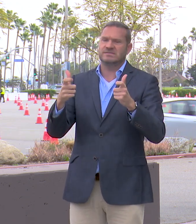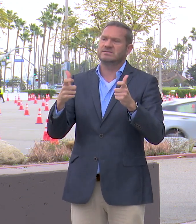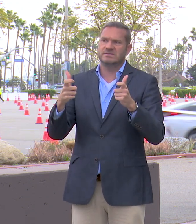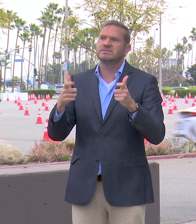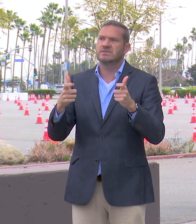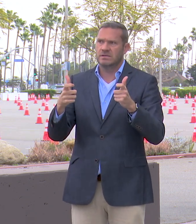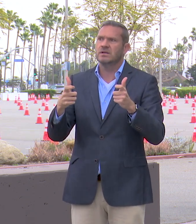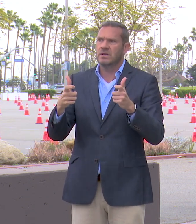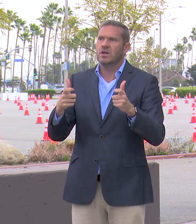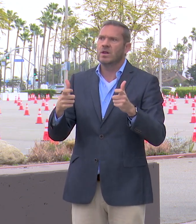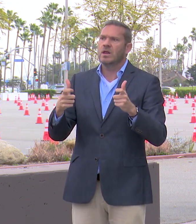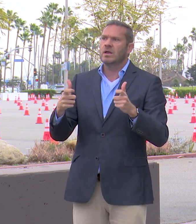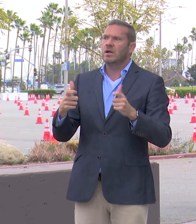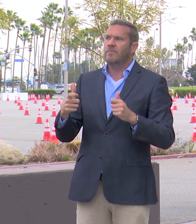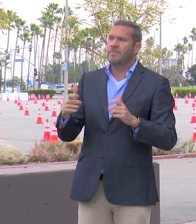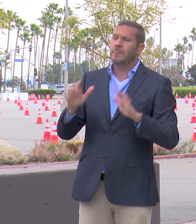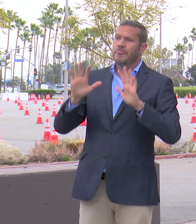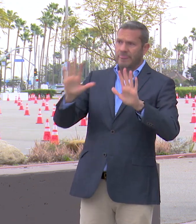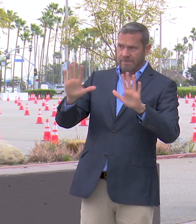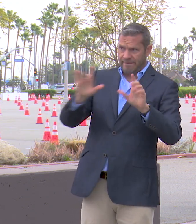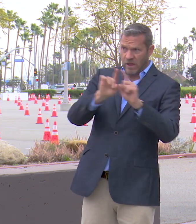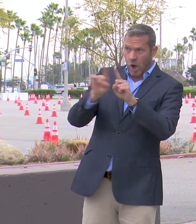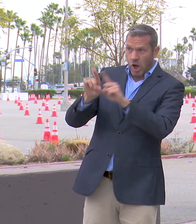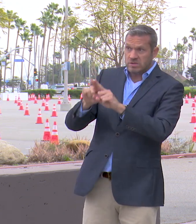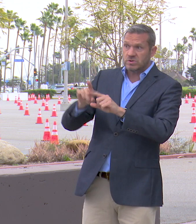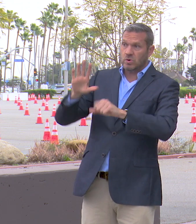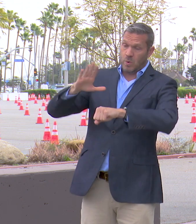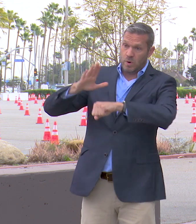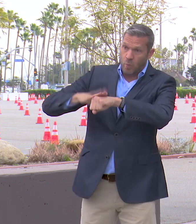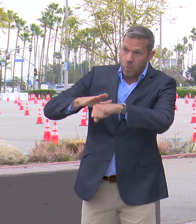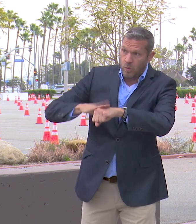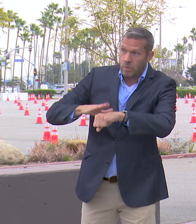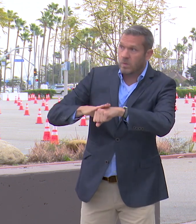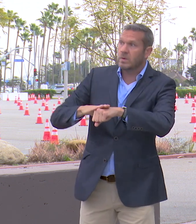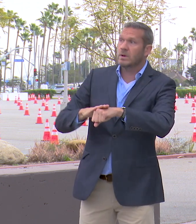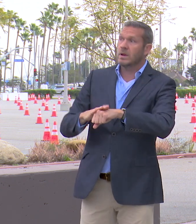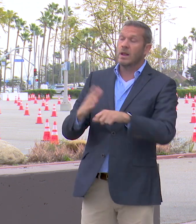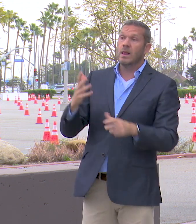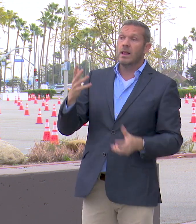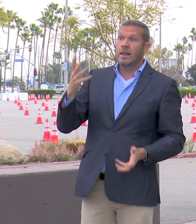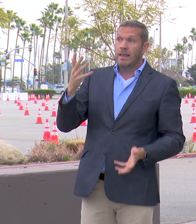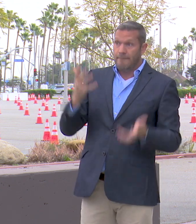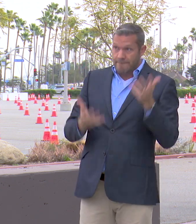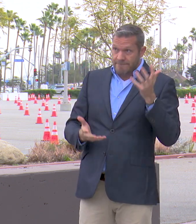And we do, we will just as a cautionary note it may be that we get to a point in the next